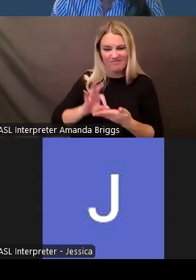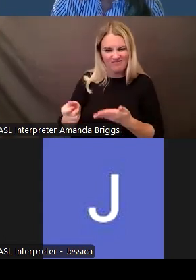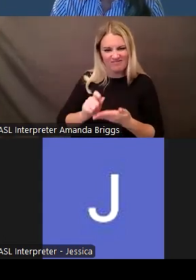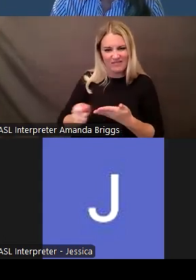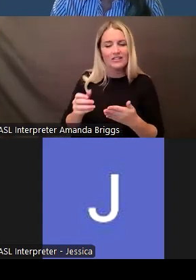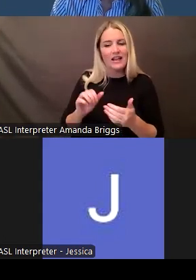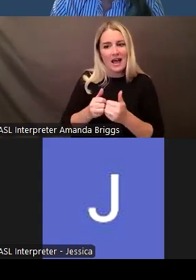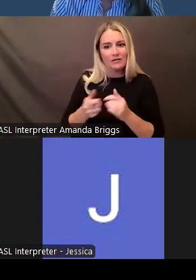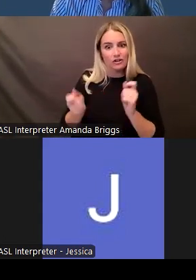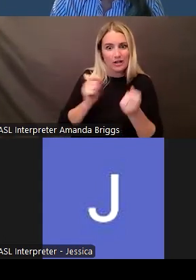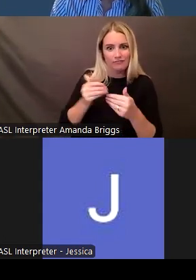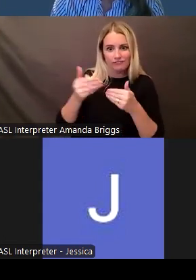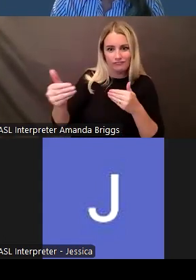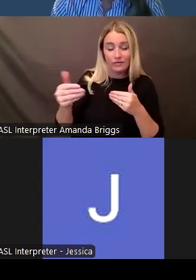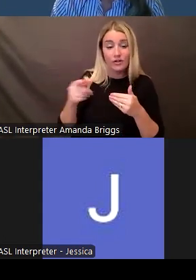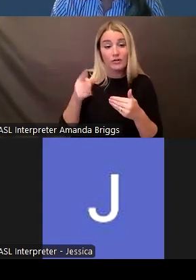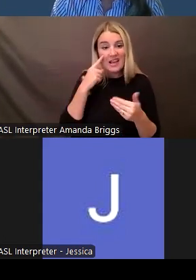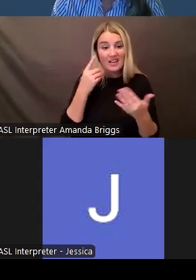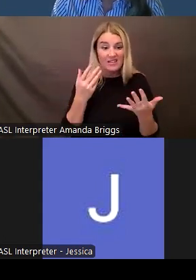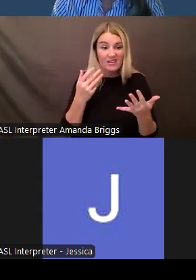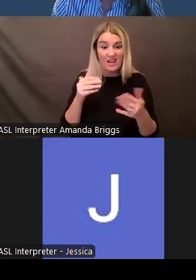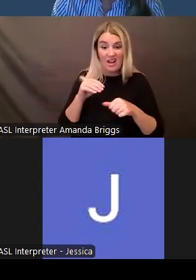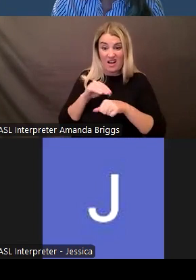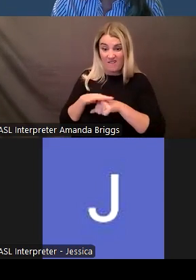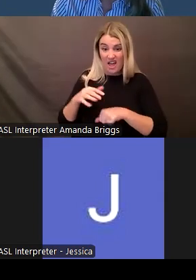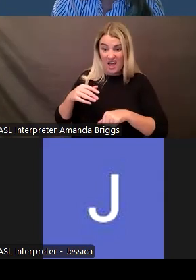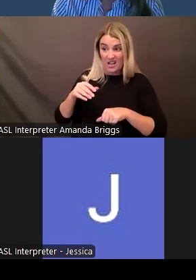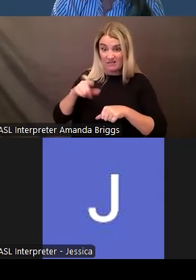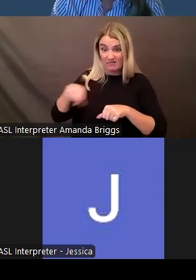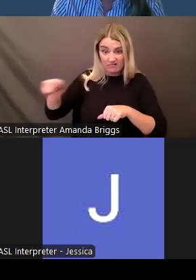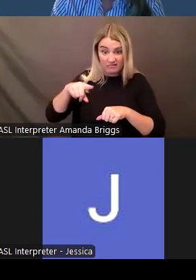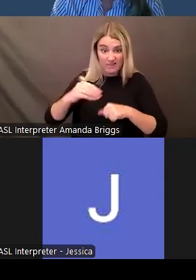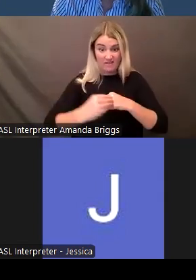Will these changes affect me or my family member and how can I plan for them?